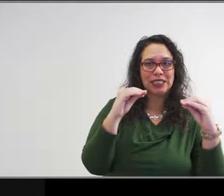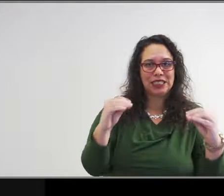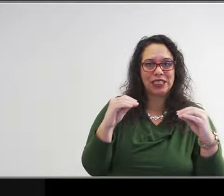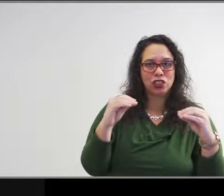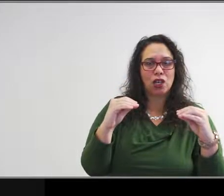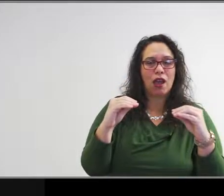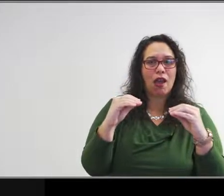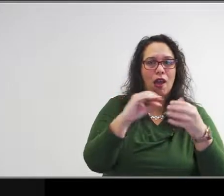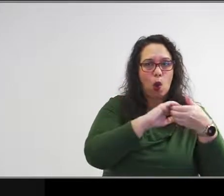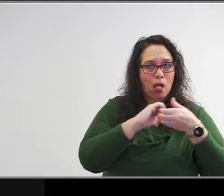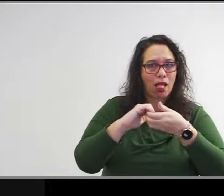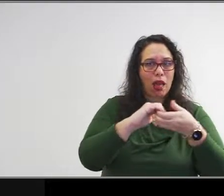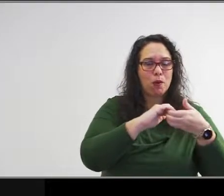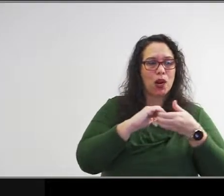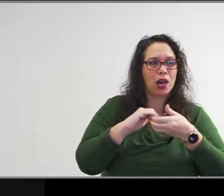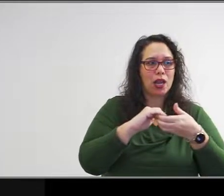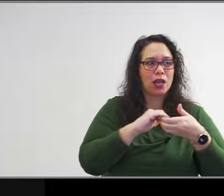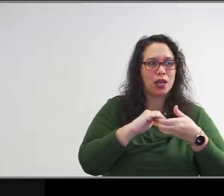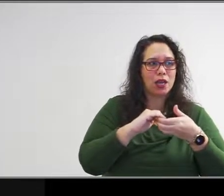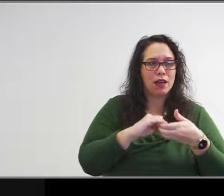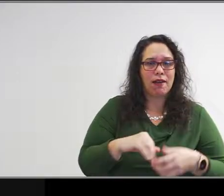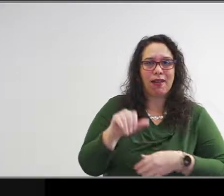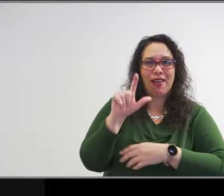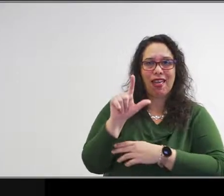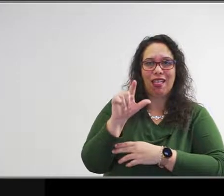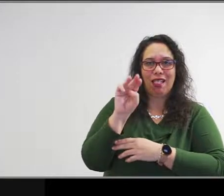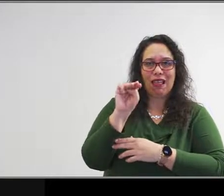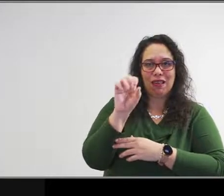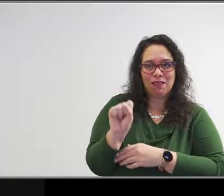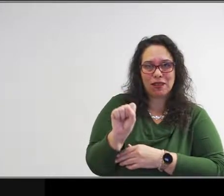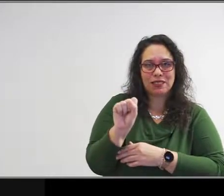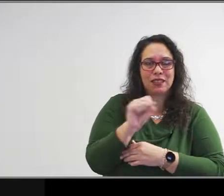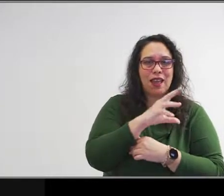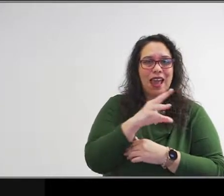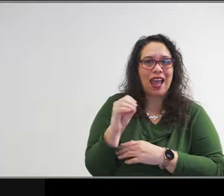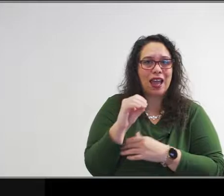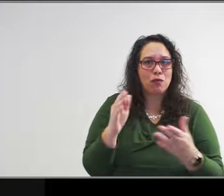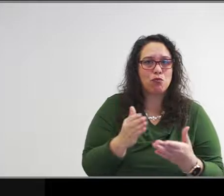in LMS and provide support and guidance